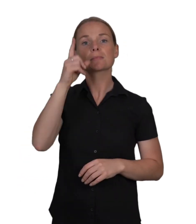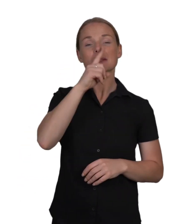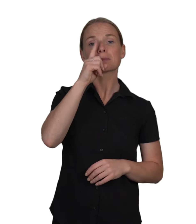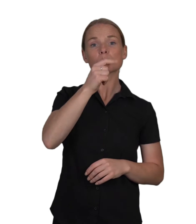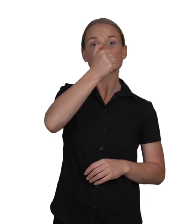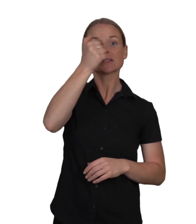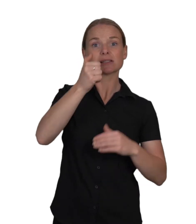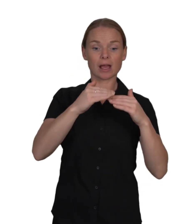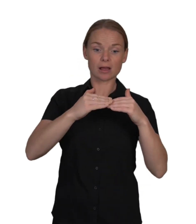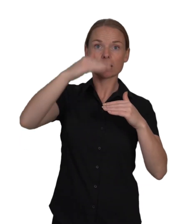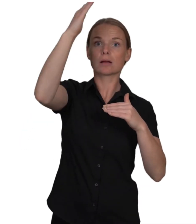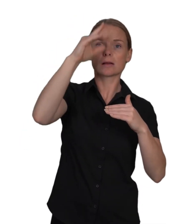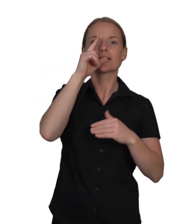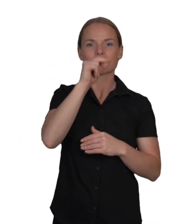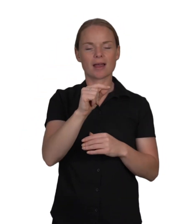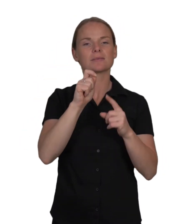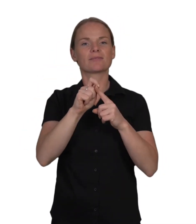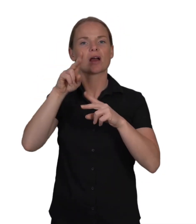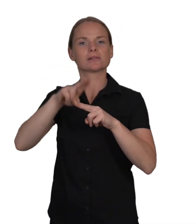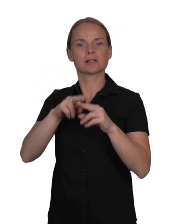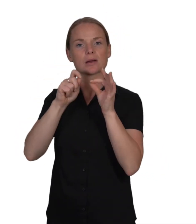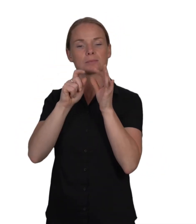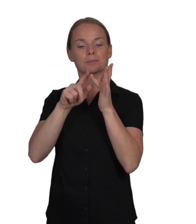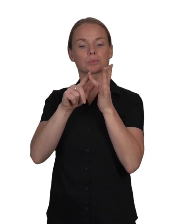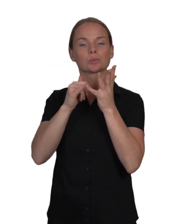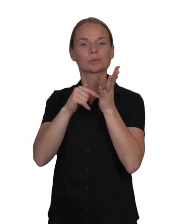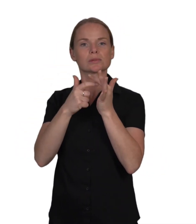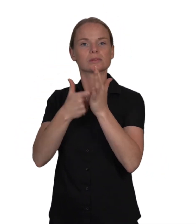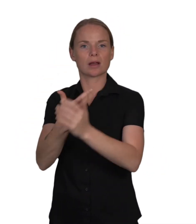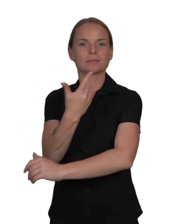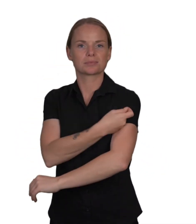People aged 16 and over can have a booster dose of Pfizer.